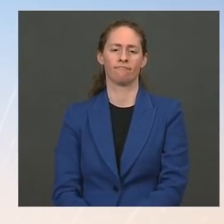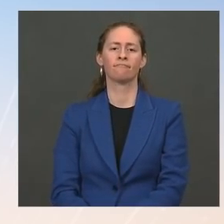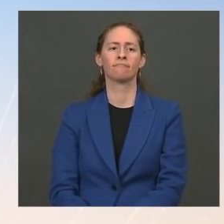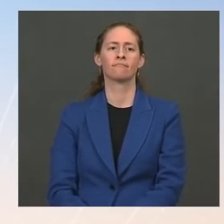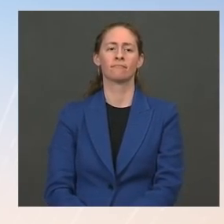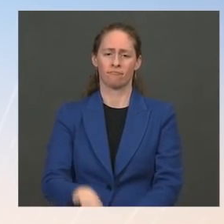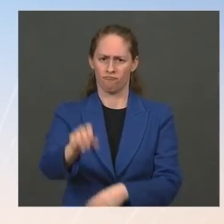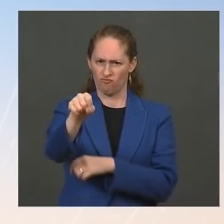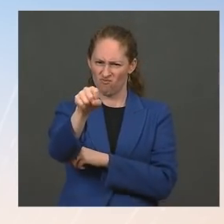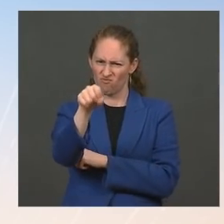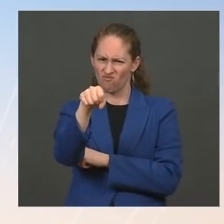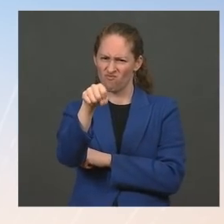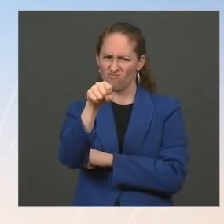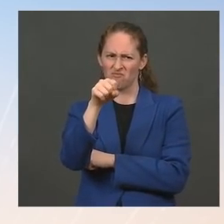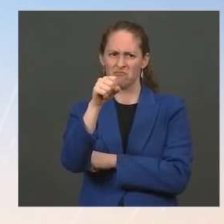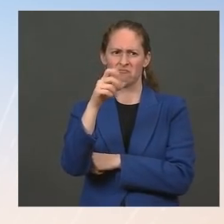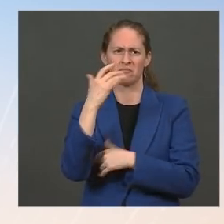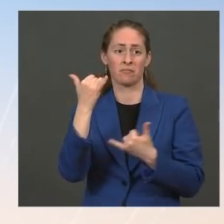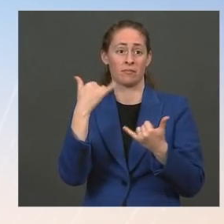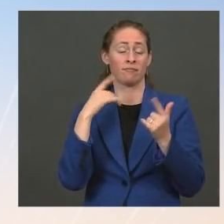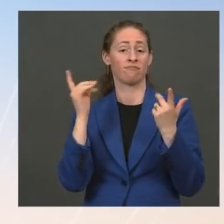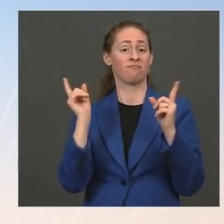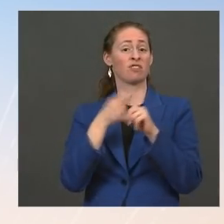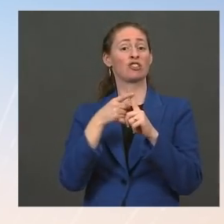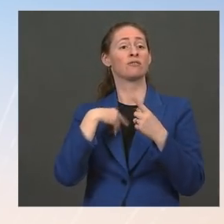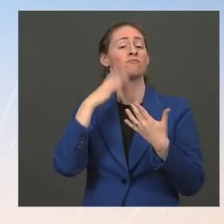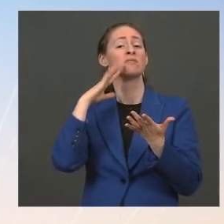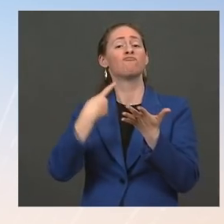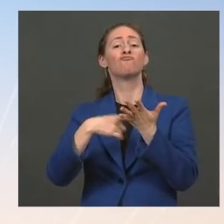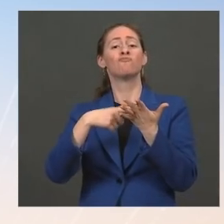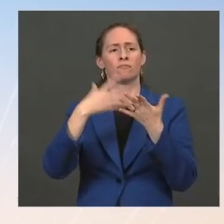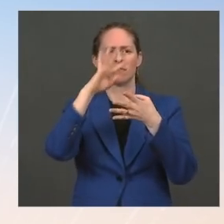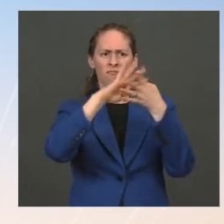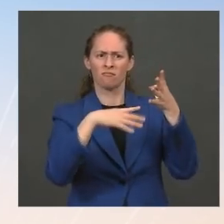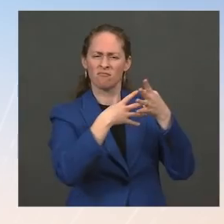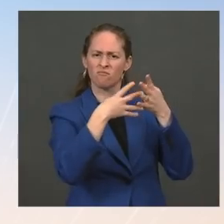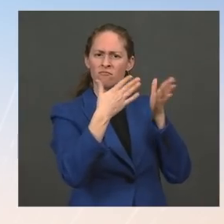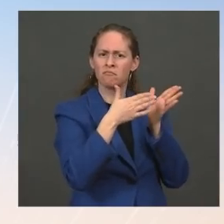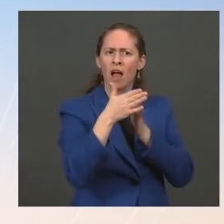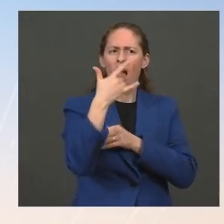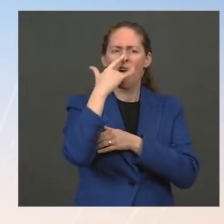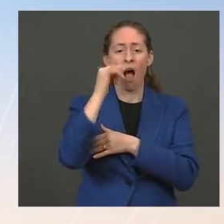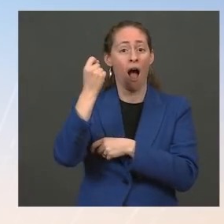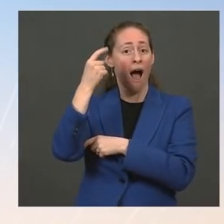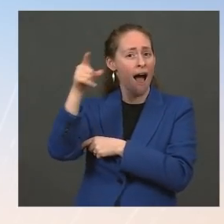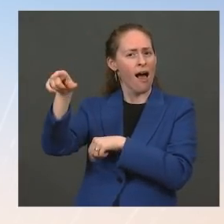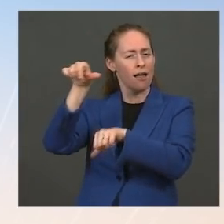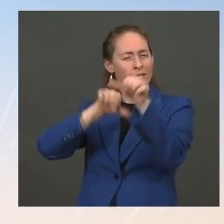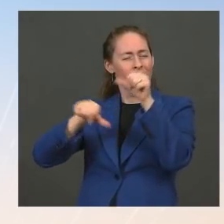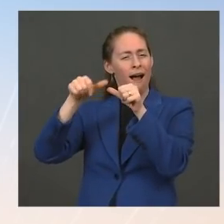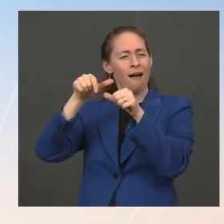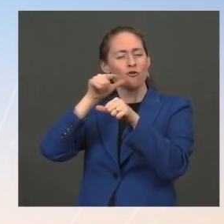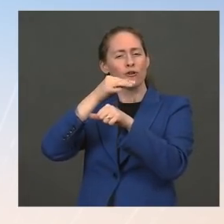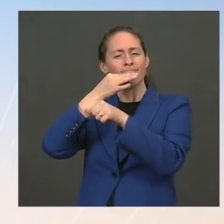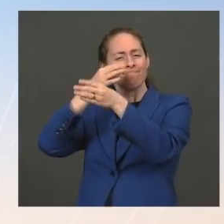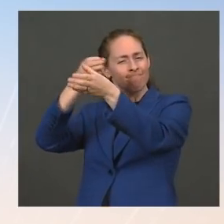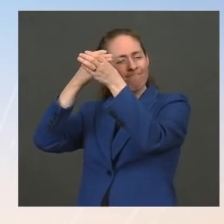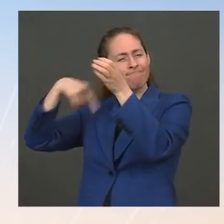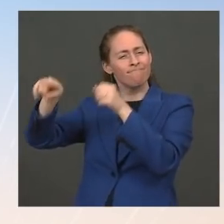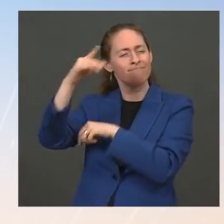and what the scientists are working on. So, first and foremost, as you all know, we have a top-notch set of -- group of scientists across the country